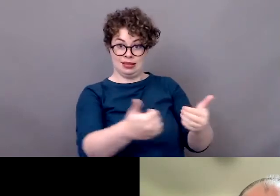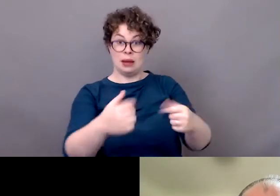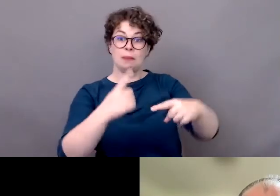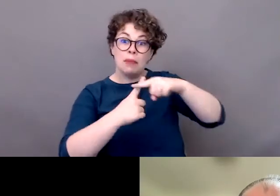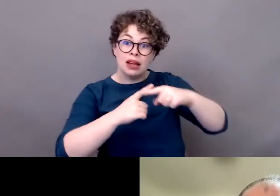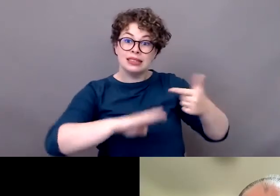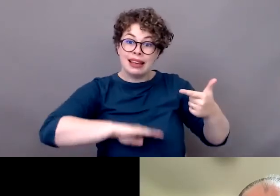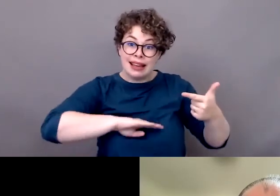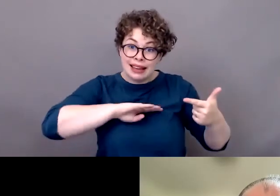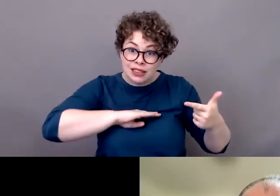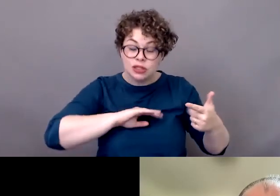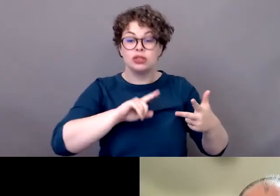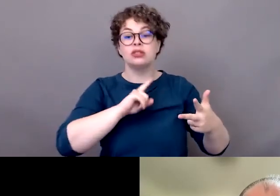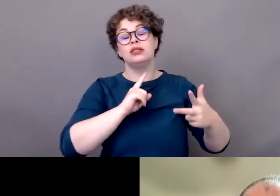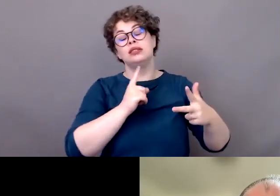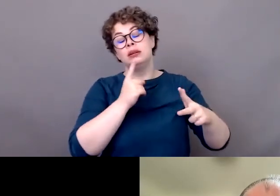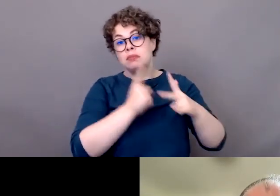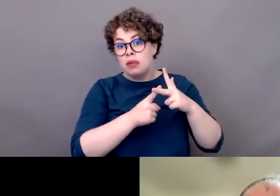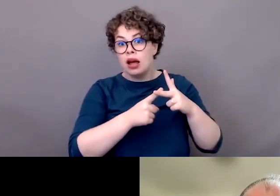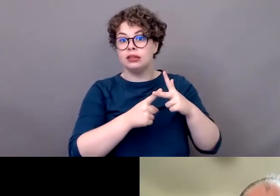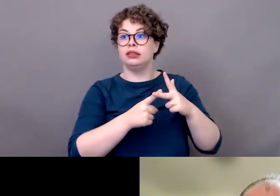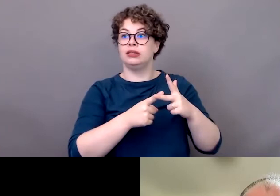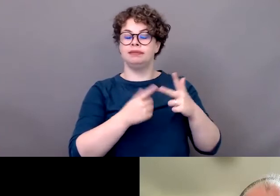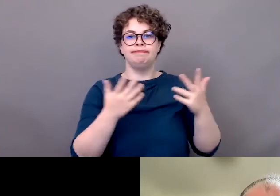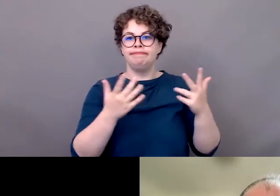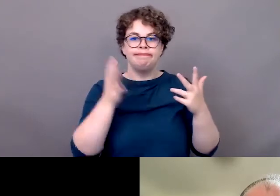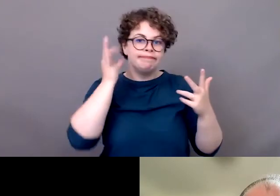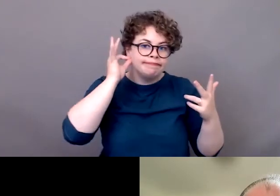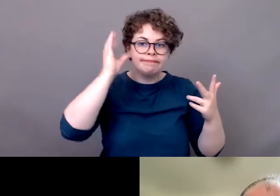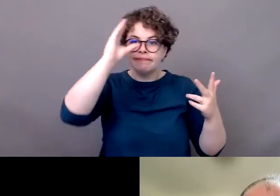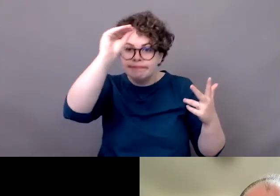the different ways in which persons with disabilities experience the crises. And so, that